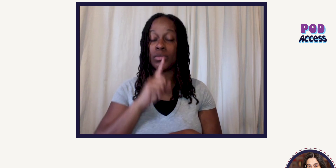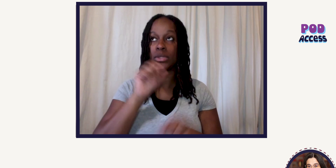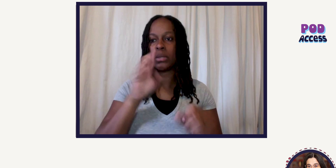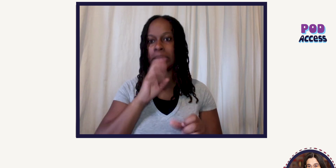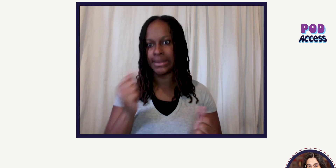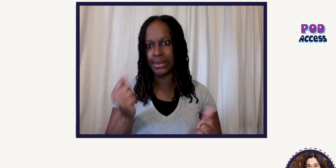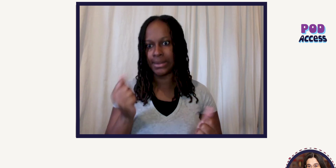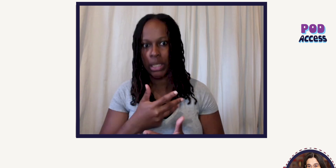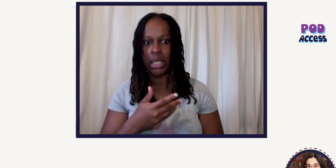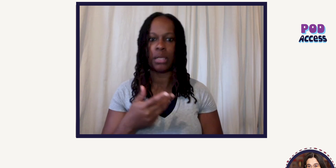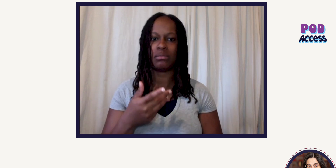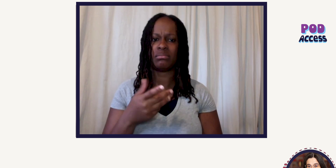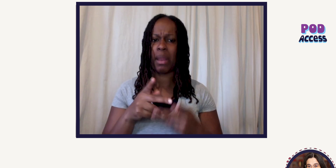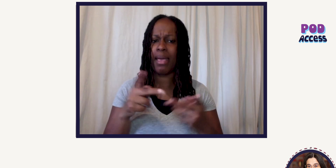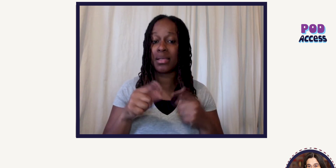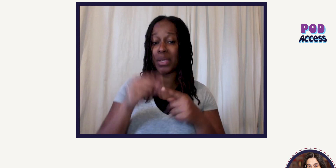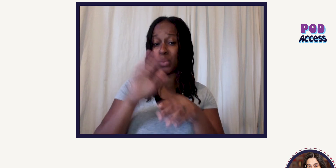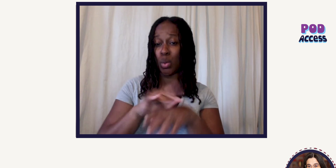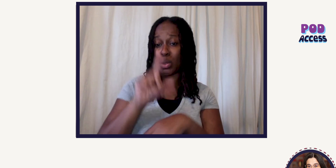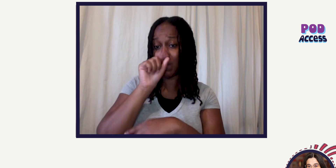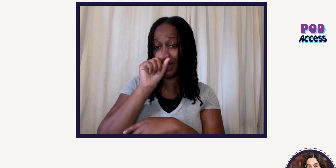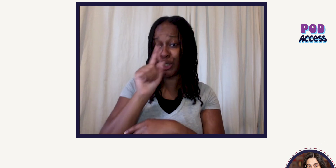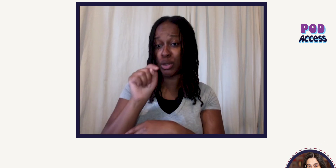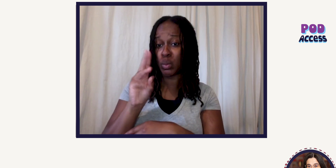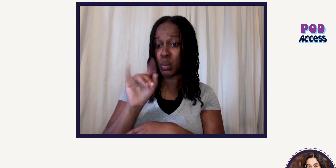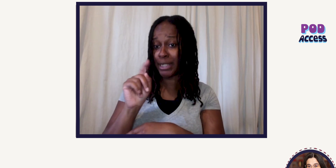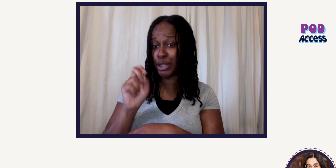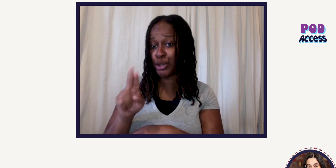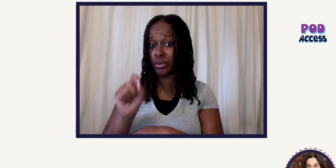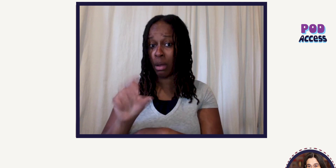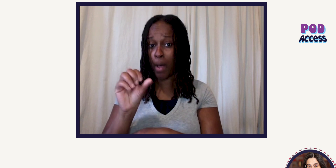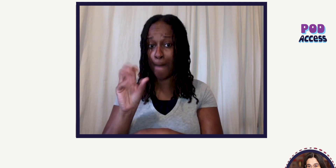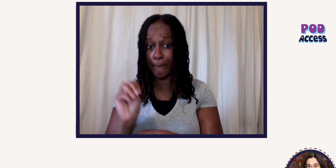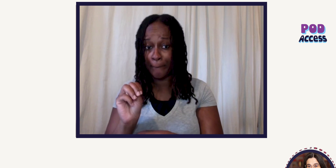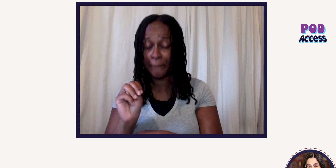It can be a really scary, scary place, especially Twitter.com is a scary place right now